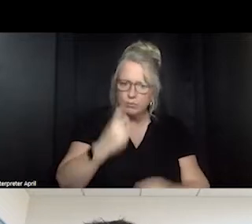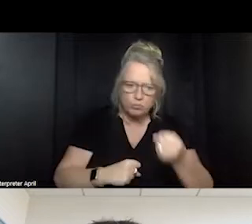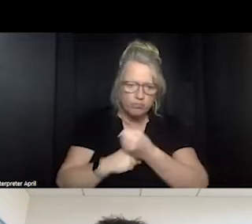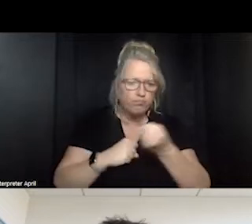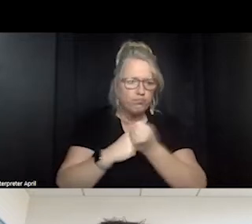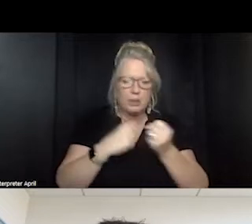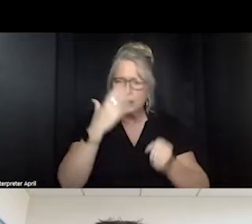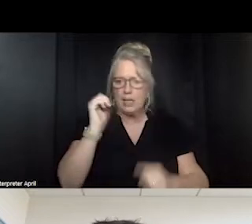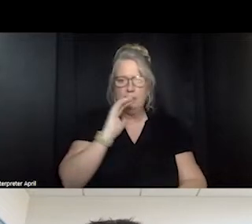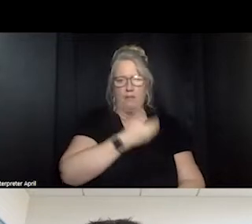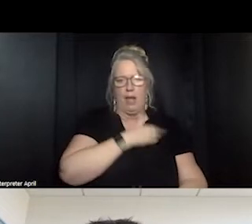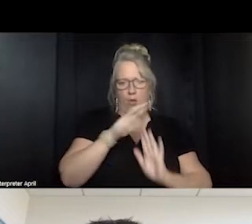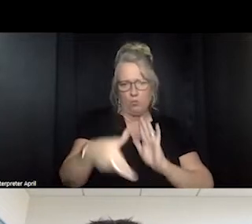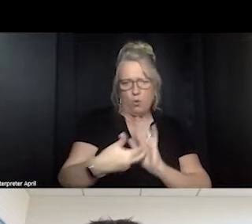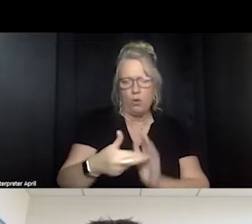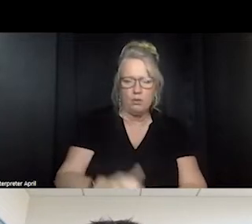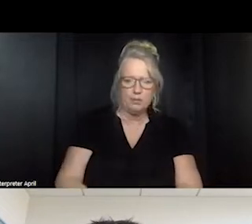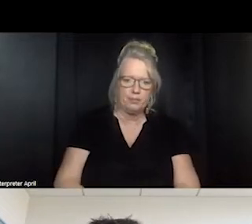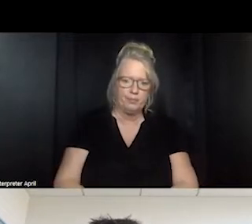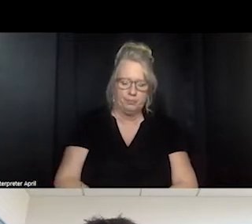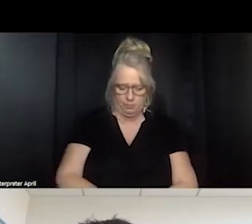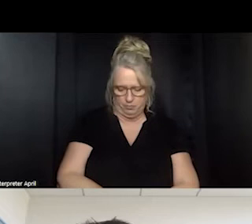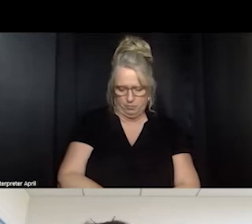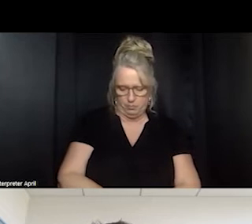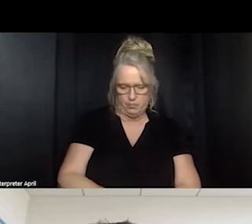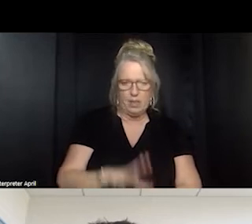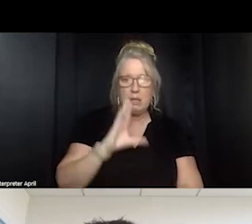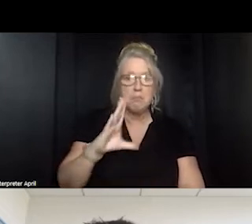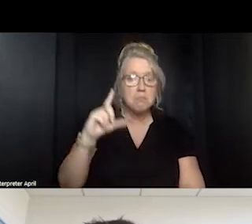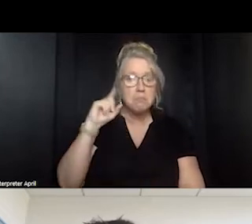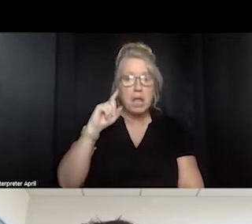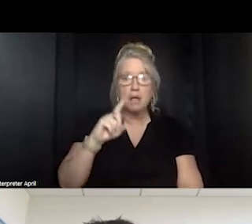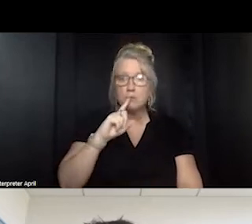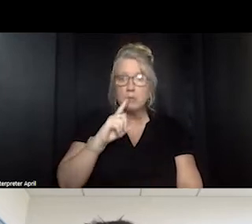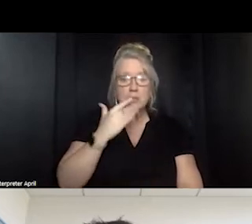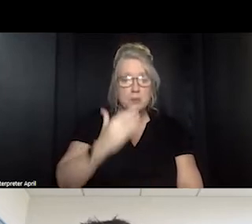ALL RIGHT. SO, THAT ALL SOUNDS REALLY GOOD. BUT YOU KNOW THEN YOU HAVE TO ANSWER THE QUESTION,